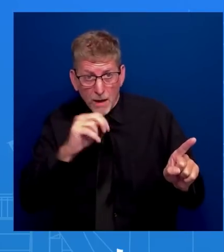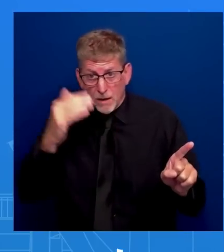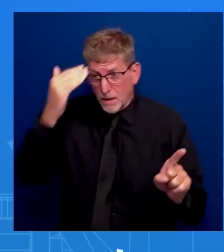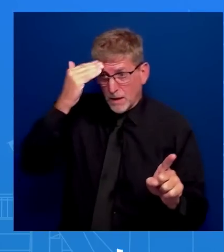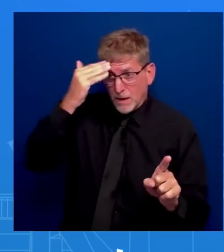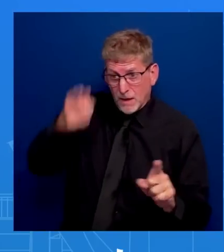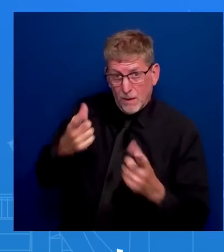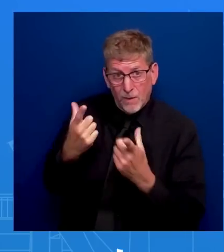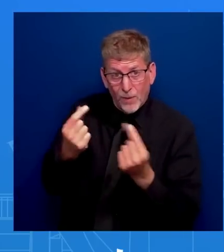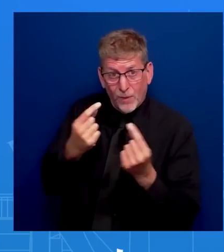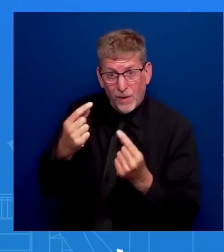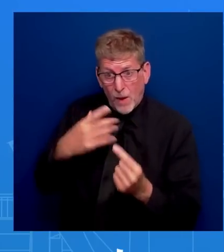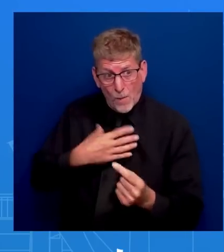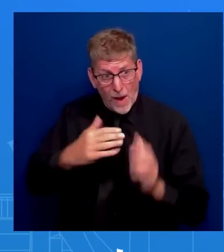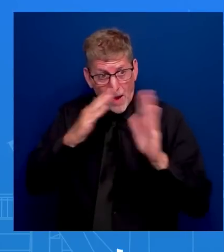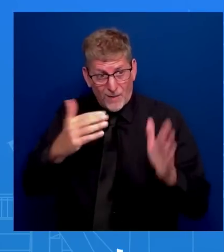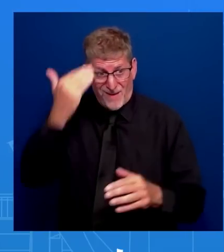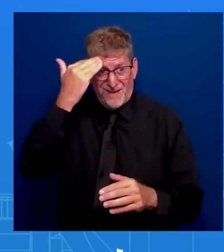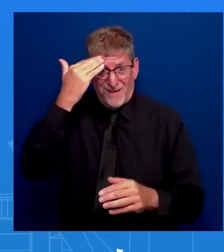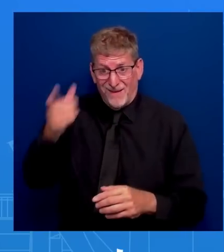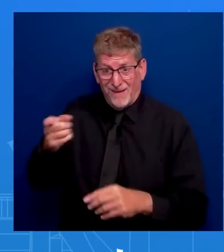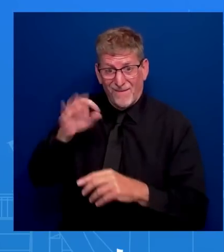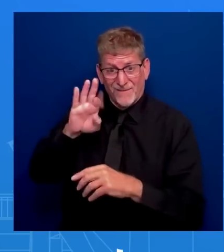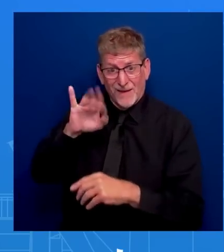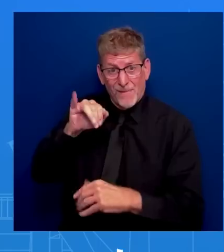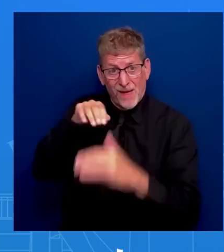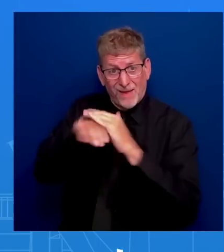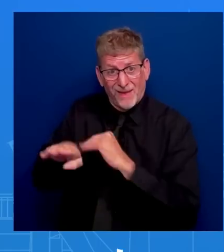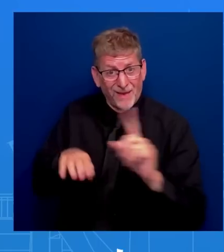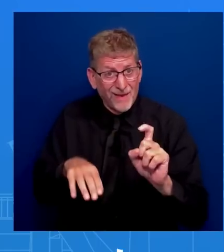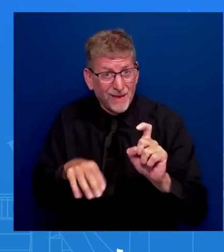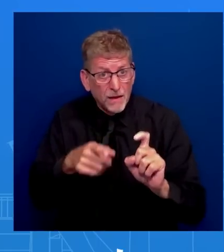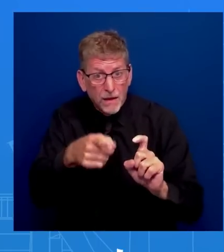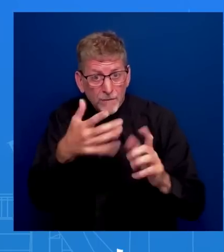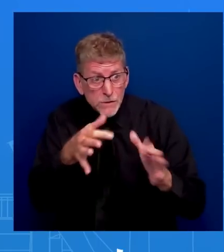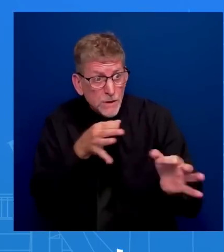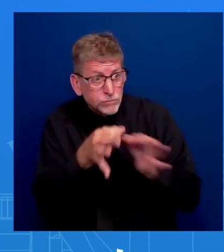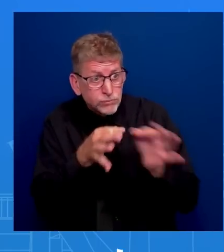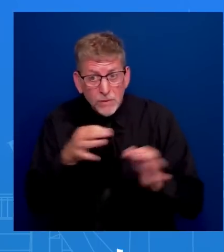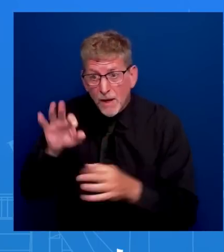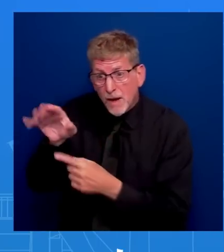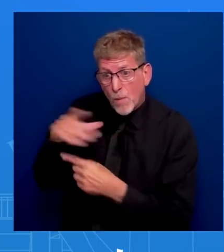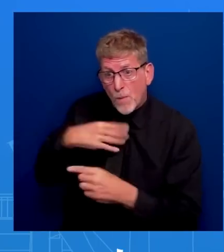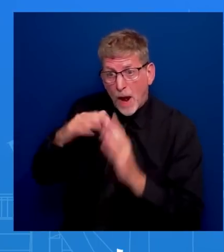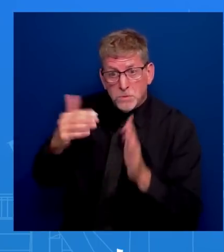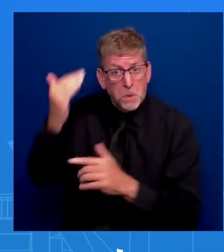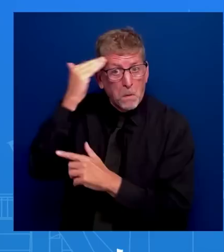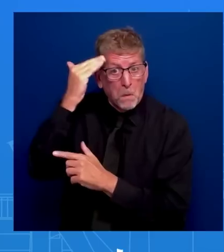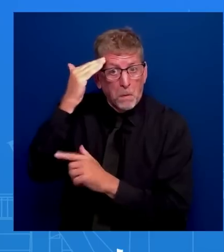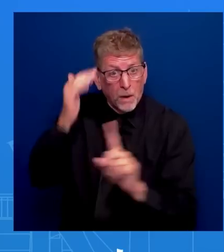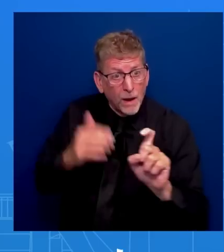did not -- was not aware of it. No. No one at the White House was given a heads up. No, that did not happen.